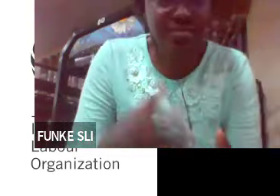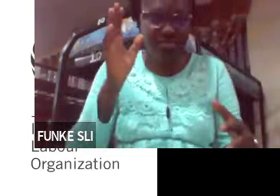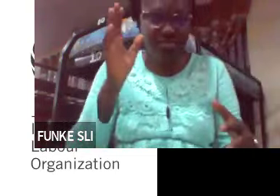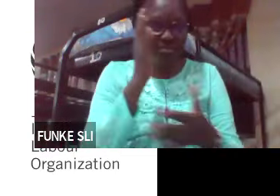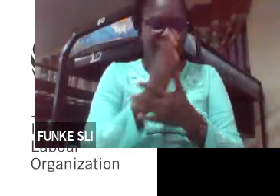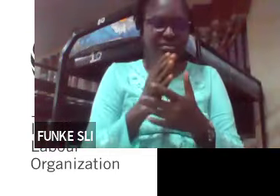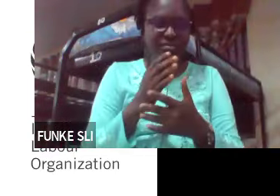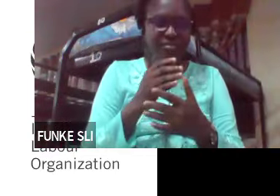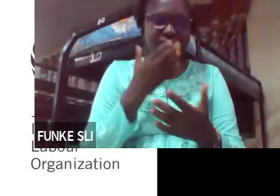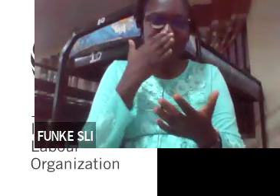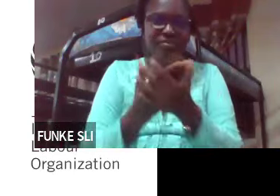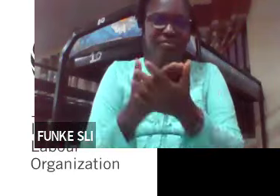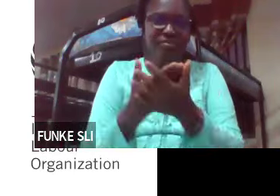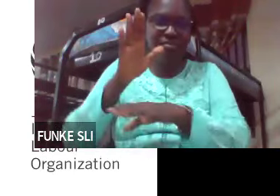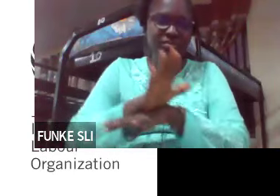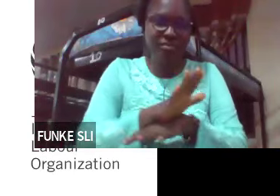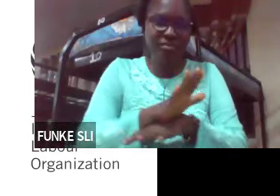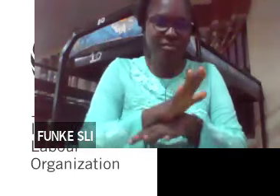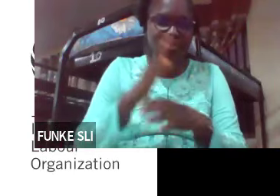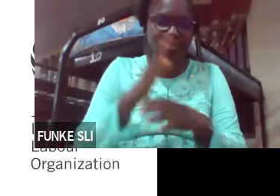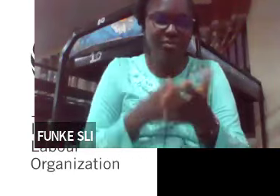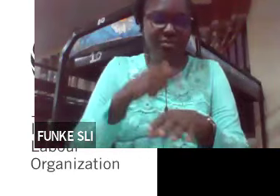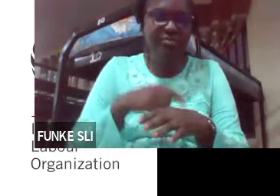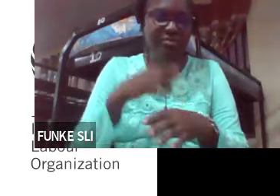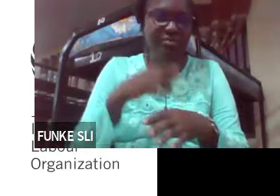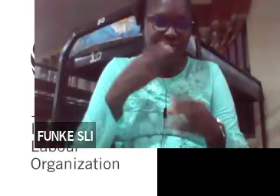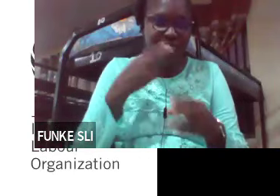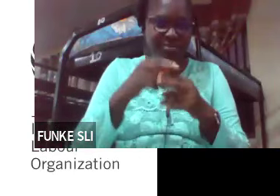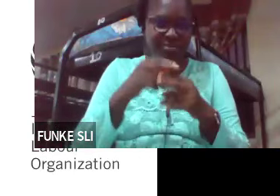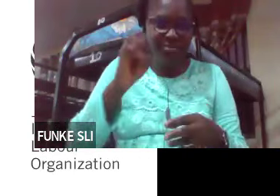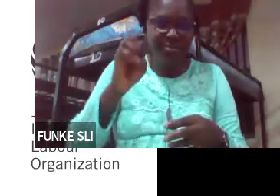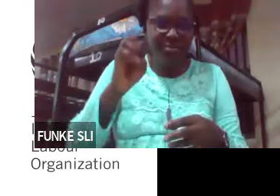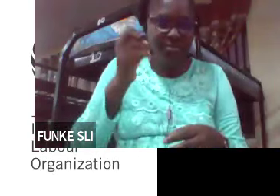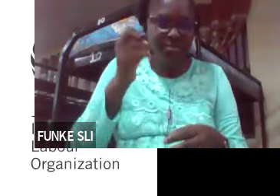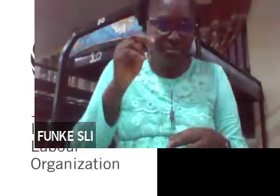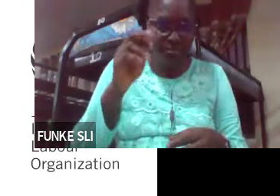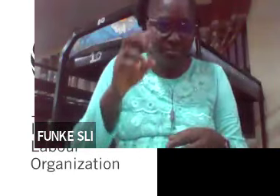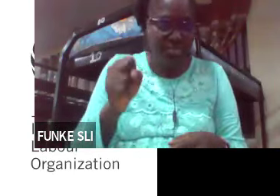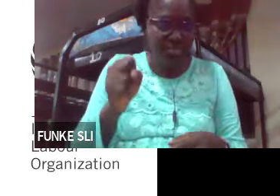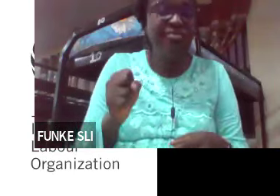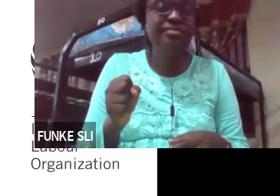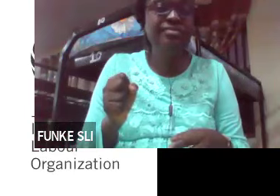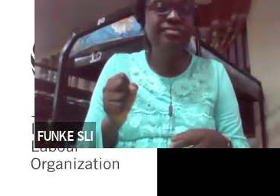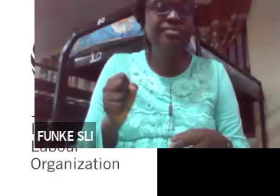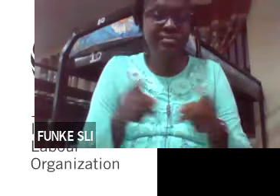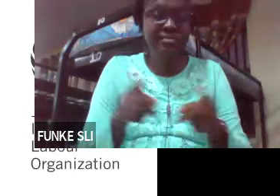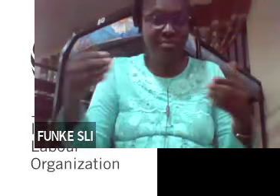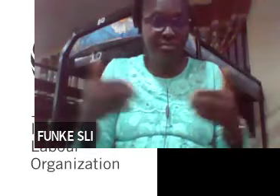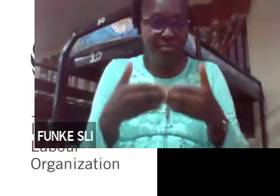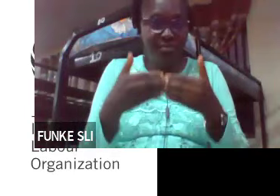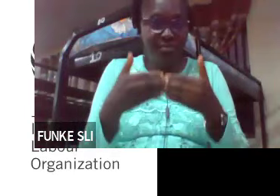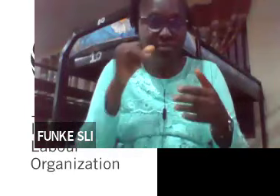Esther Isaac Chidera: Okay. Good evening. Once again. My name is Esther Isaac Chidera, and as I introduced yesterday.